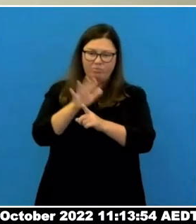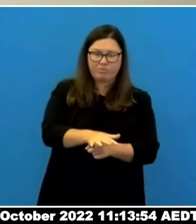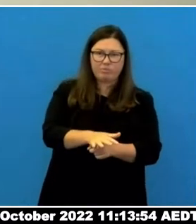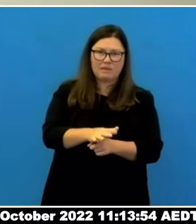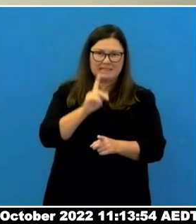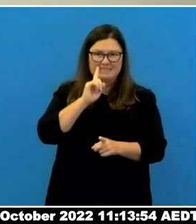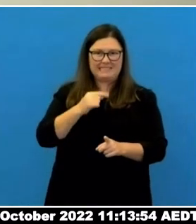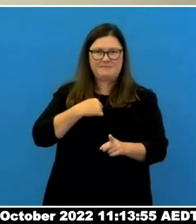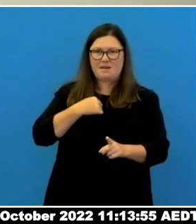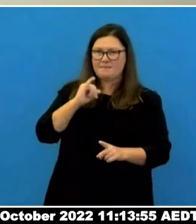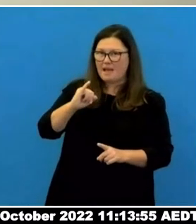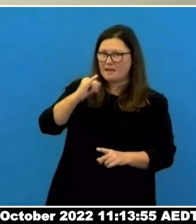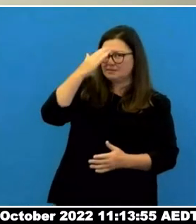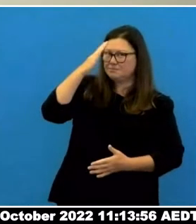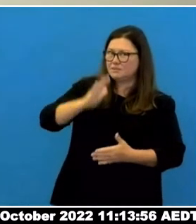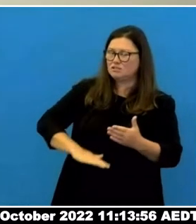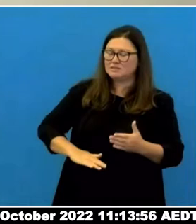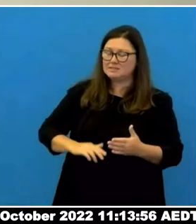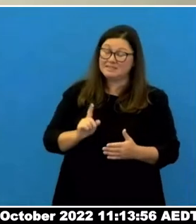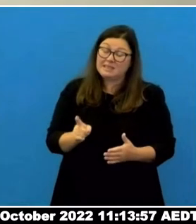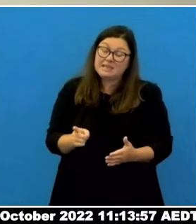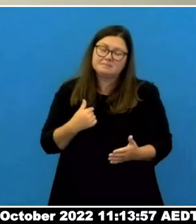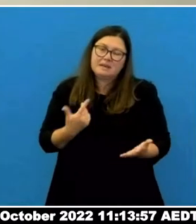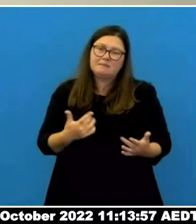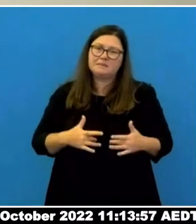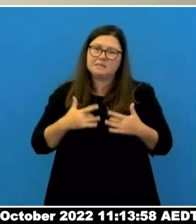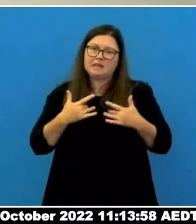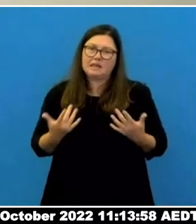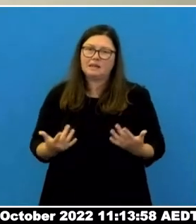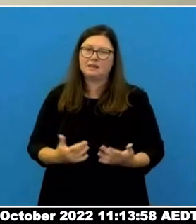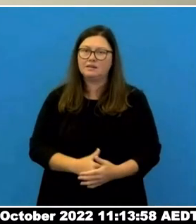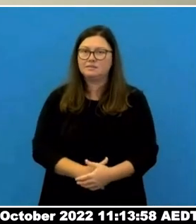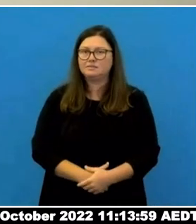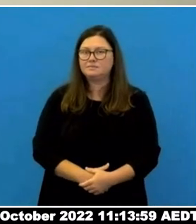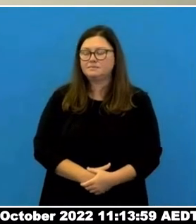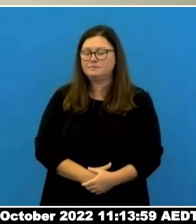My feeling was like that. Can I can I continue? Yes, can, please.